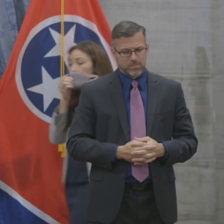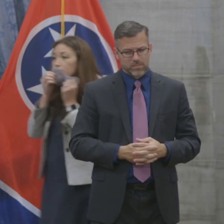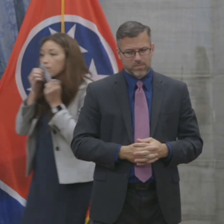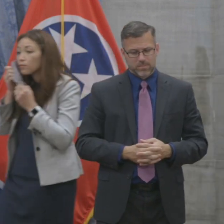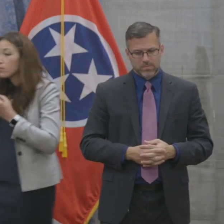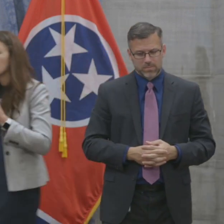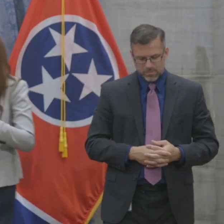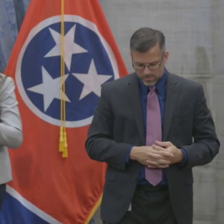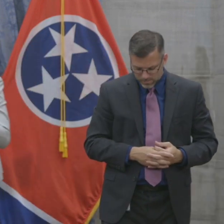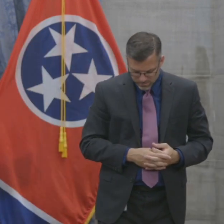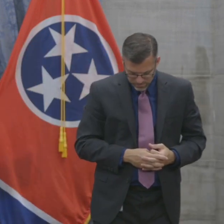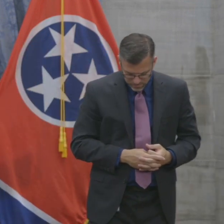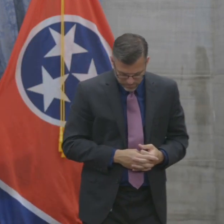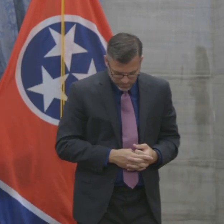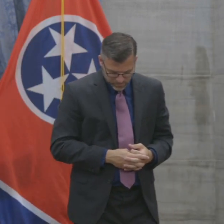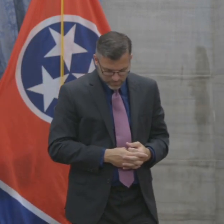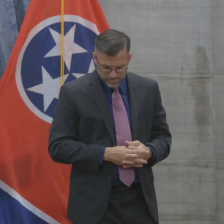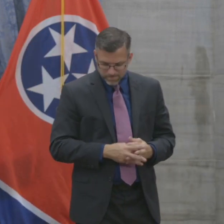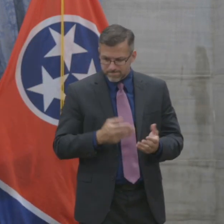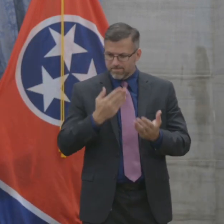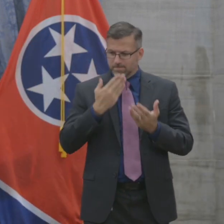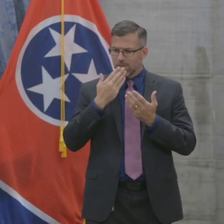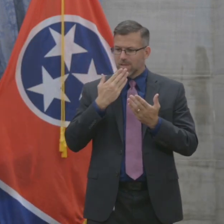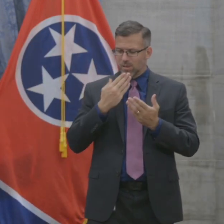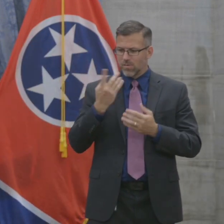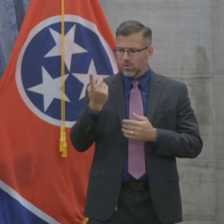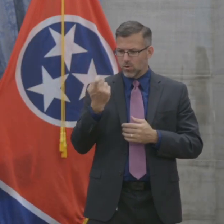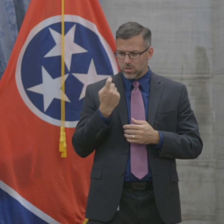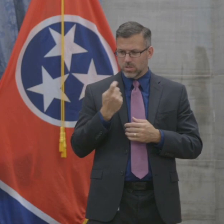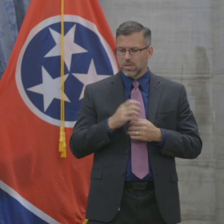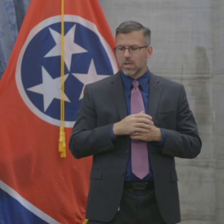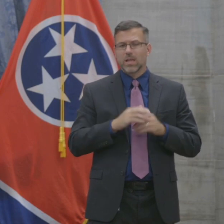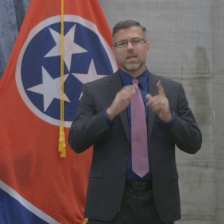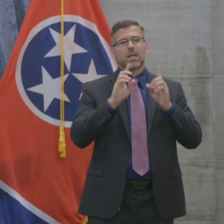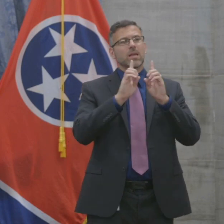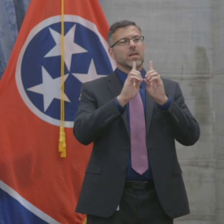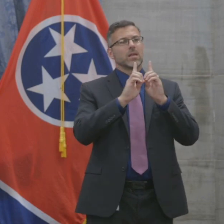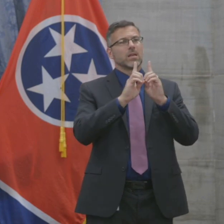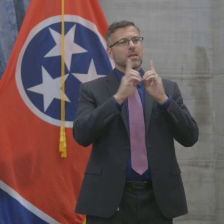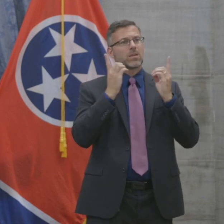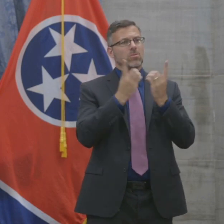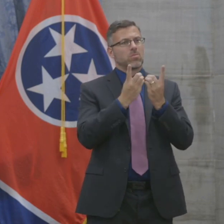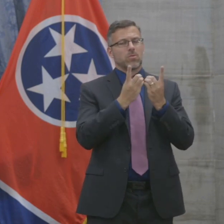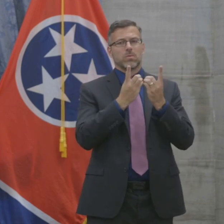route. So we're trying to look at that and see which route works better and therefore is there something we can do to get